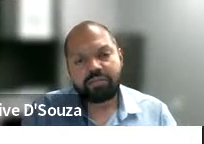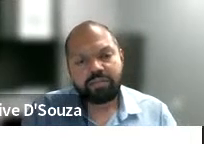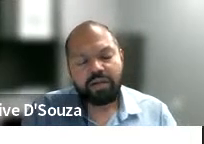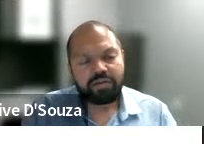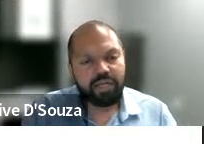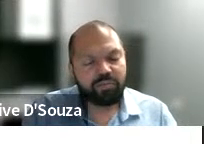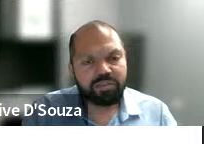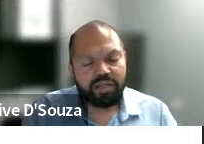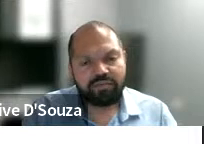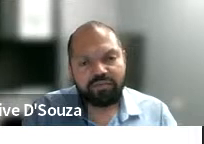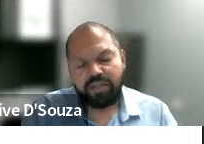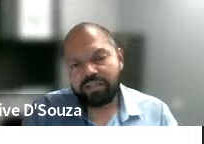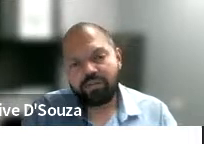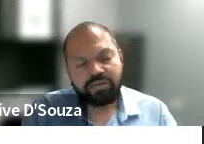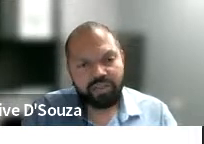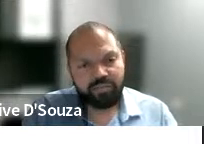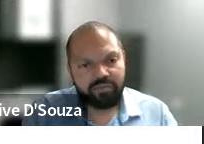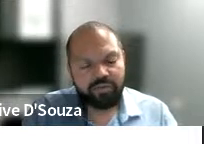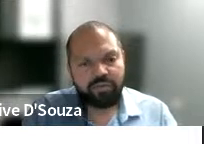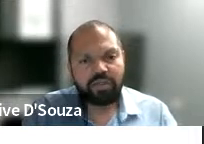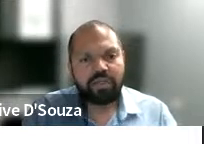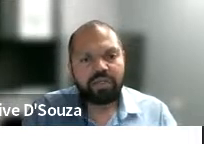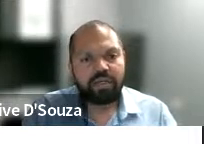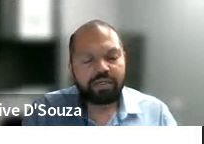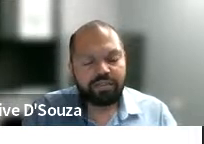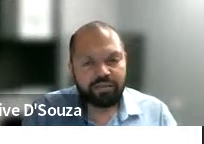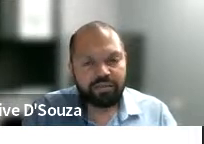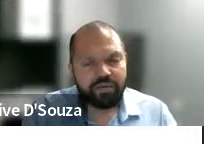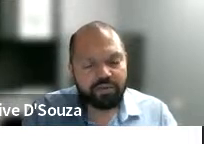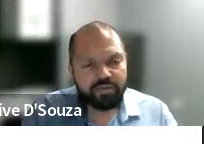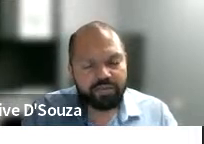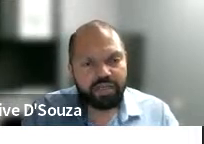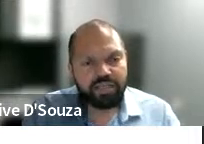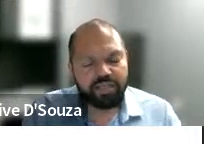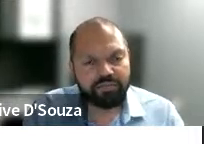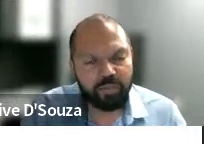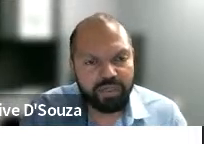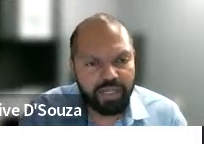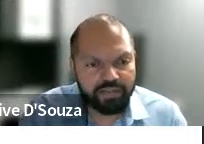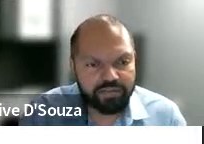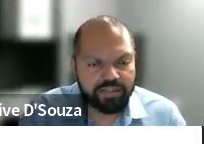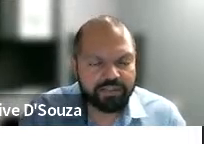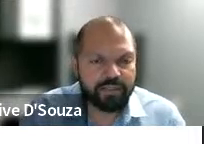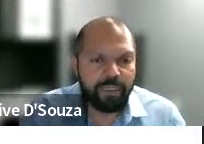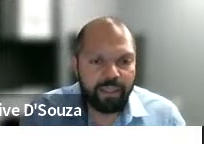Edward Steinfeld at the University of Buffalo, Center for Inclusive Design and Environmental Access.